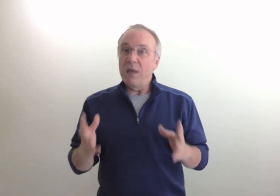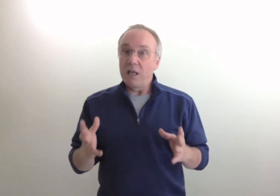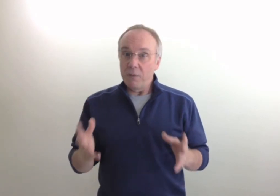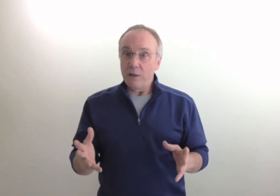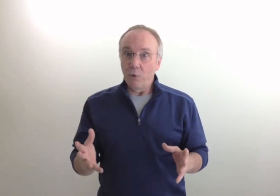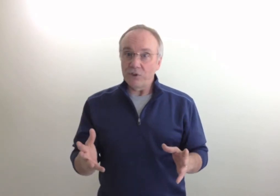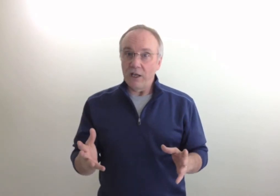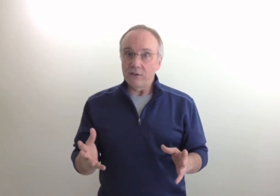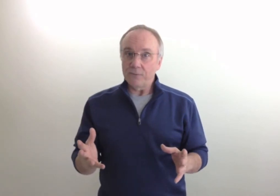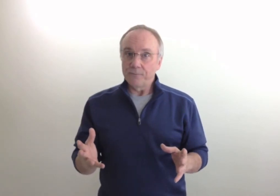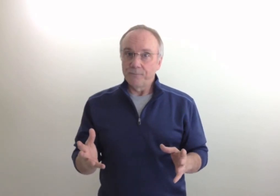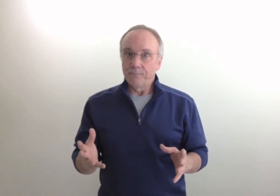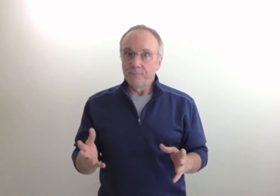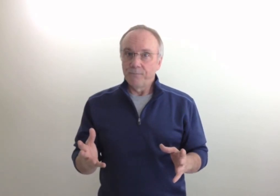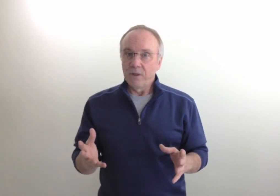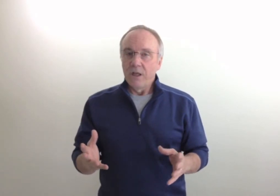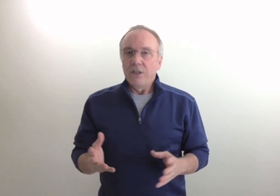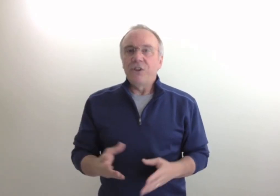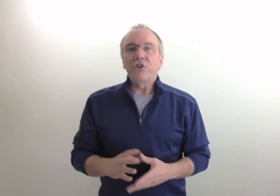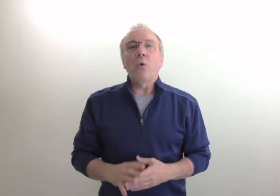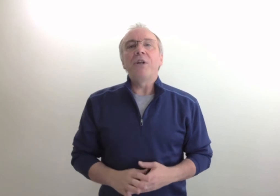many more signs!